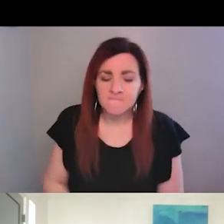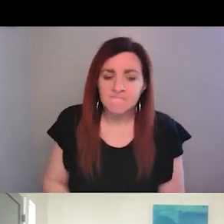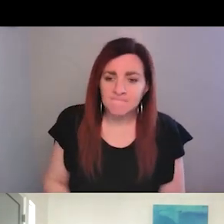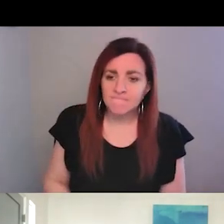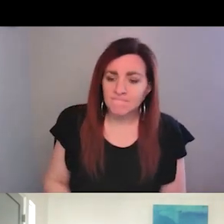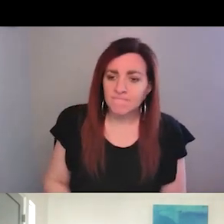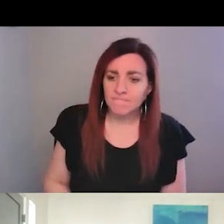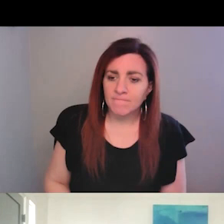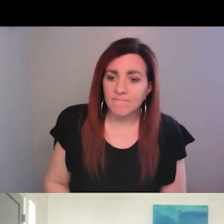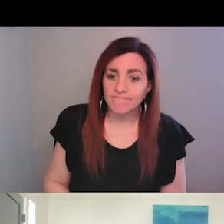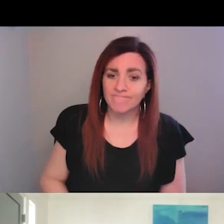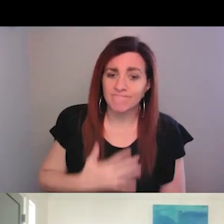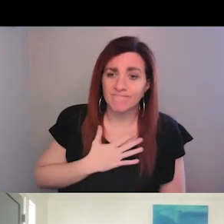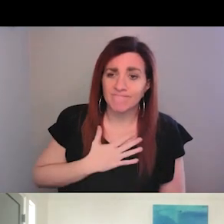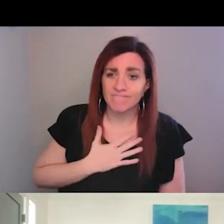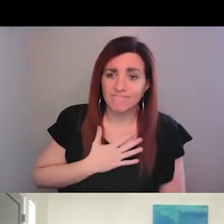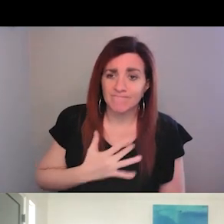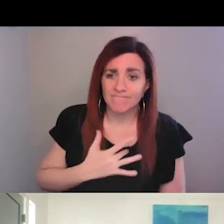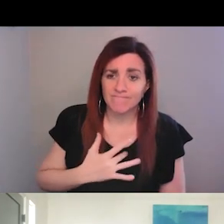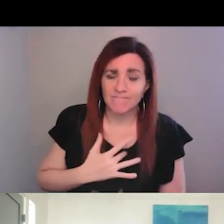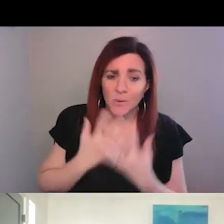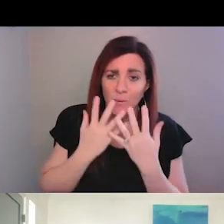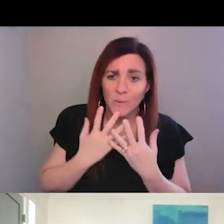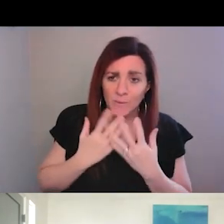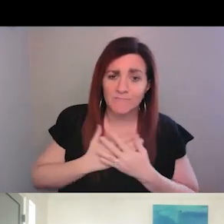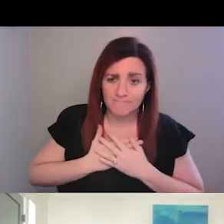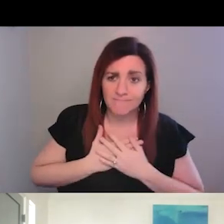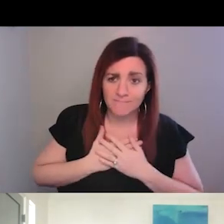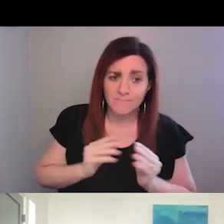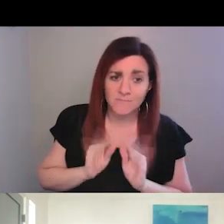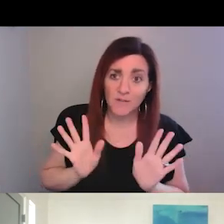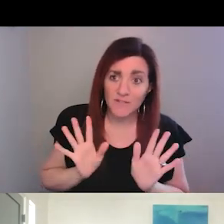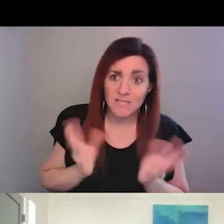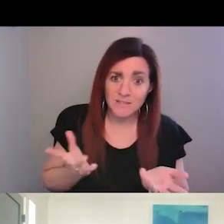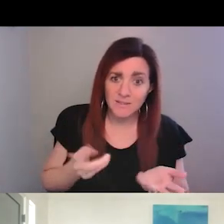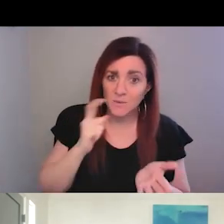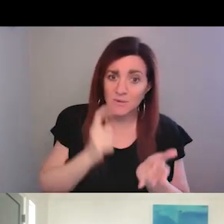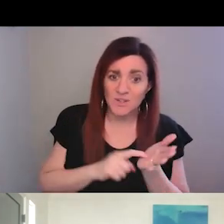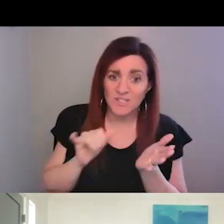IS DISHEARTENING. WE WILL SEE ANOTHER